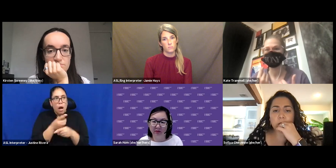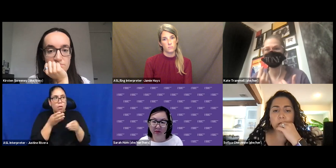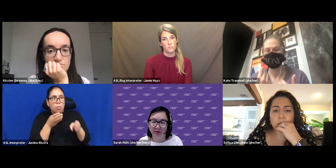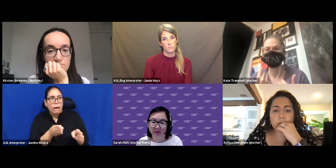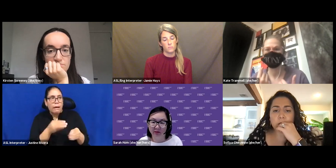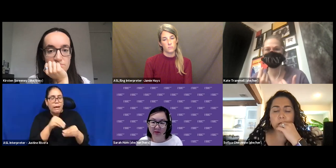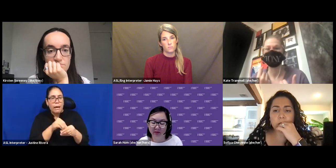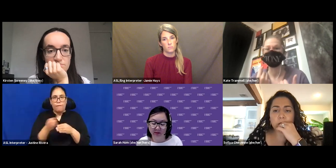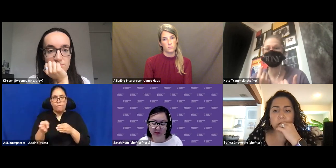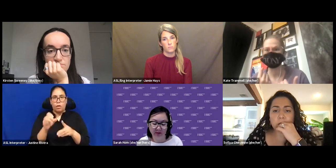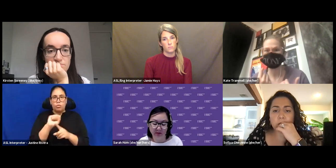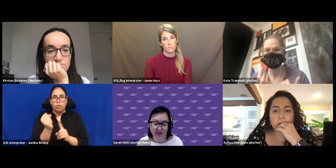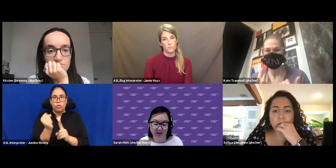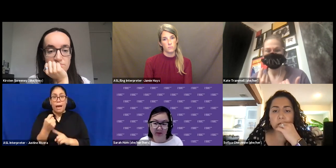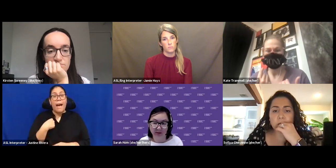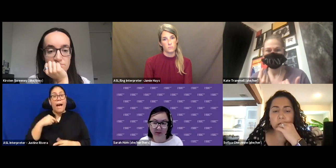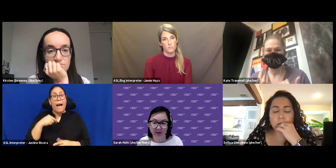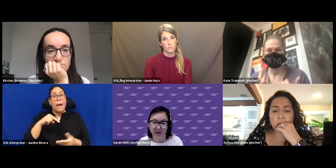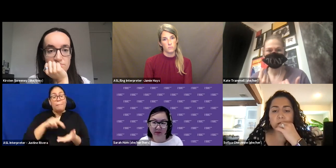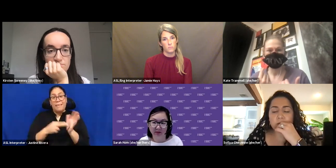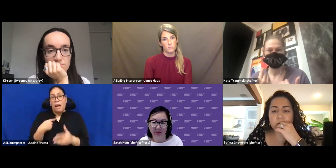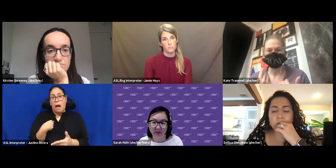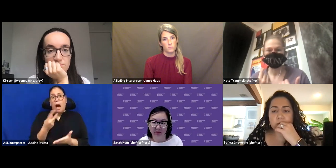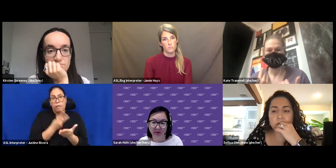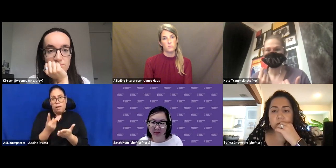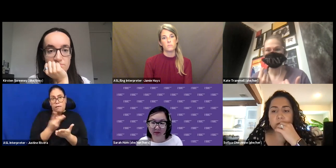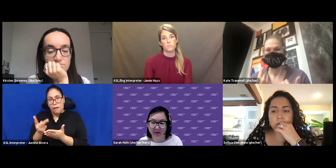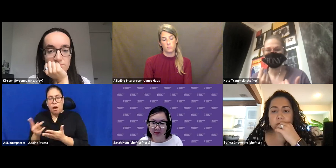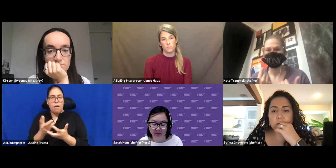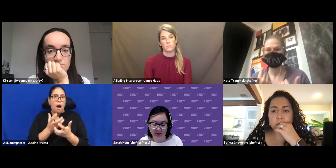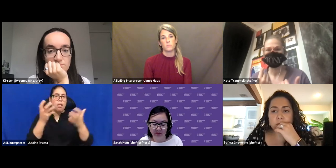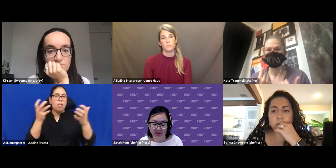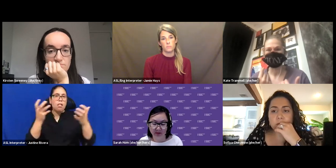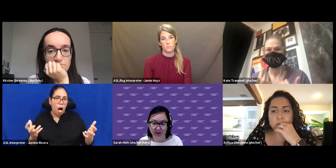to try and fail a lot and learn things the hard way to try to